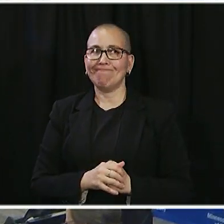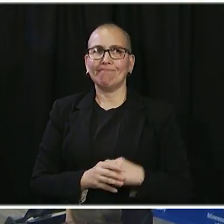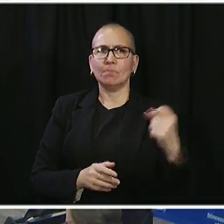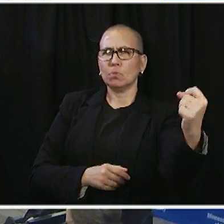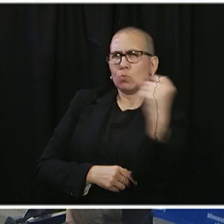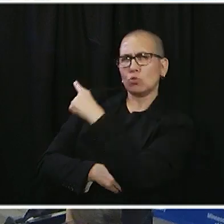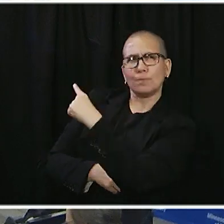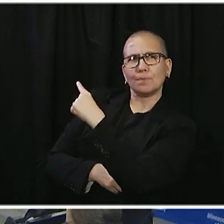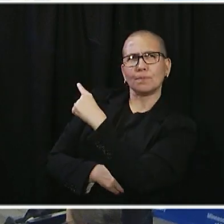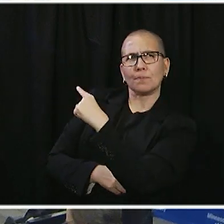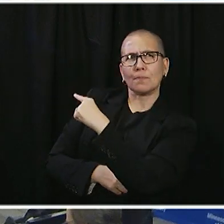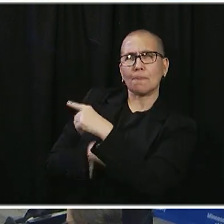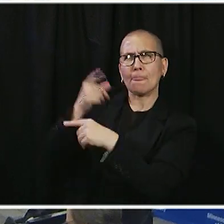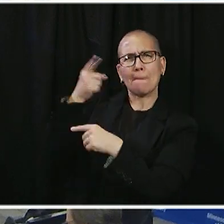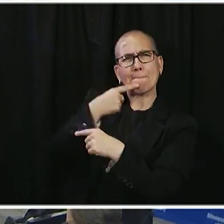SO, ESME? [ Reporter off mic ]